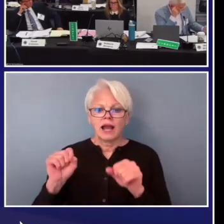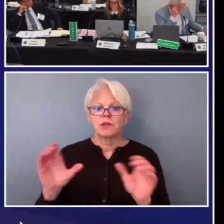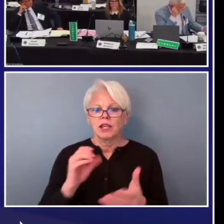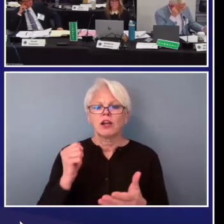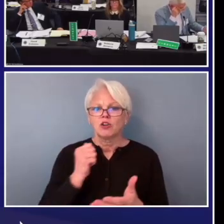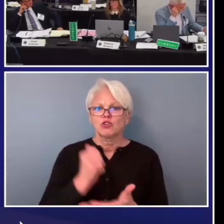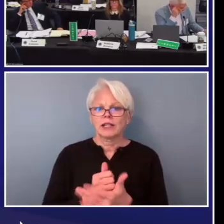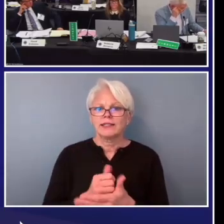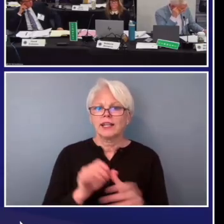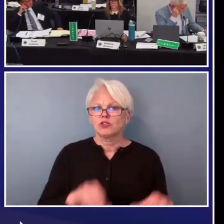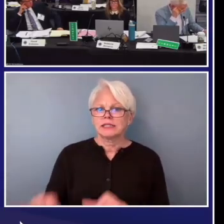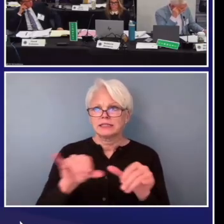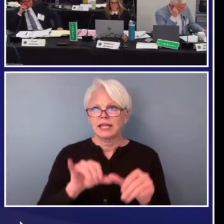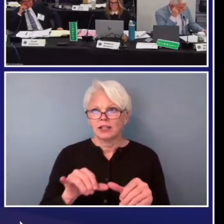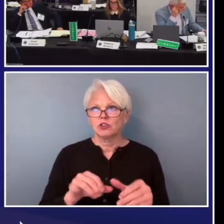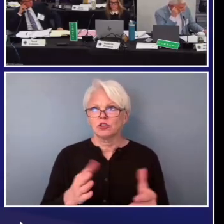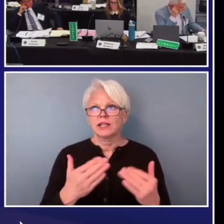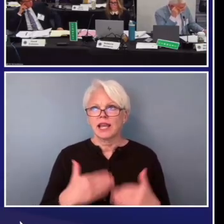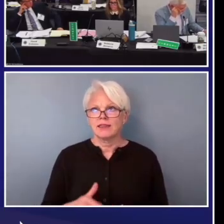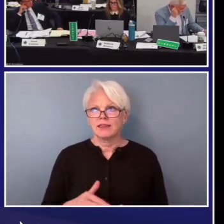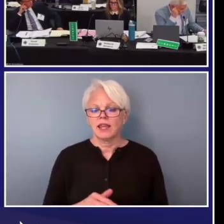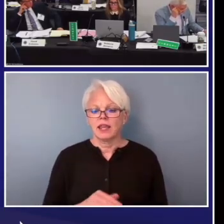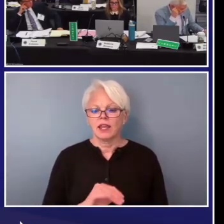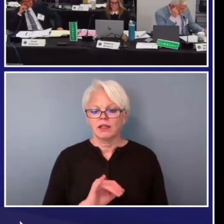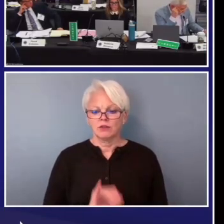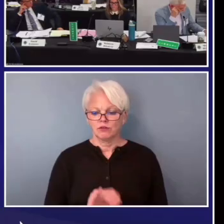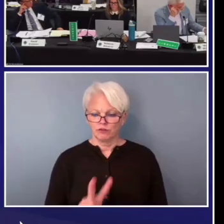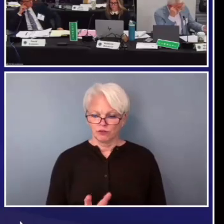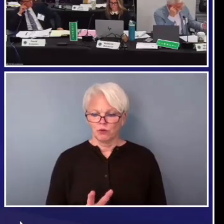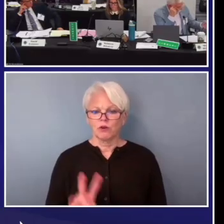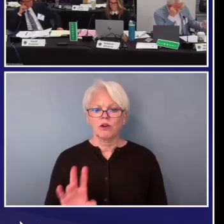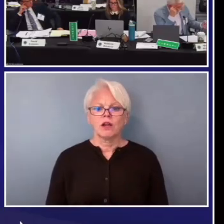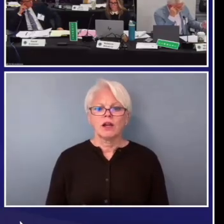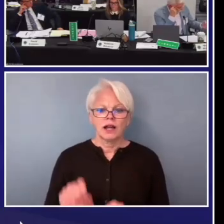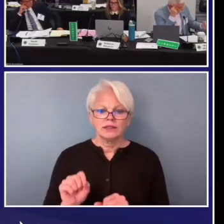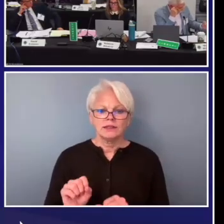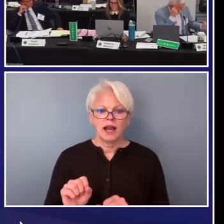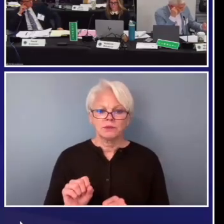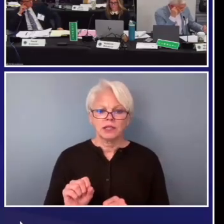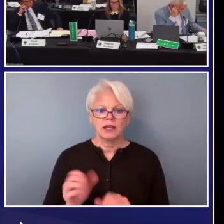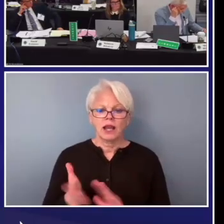for adopting operating procedures, Roman at 5,